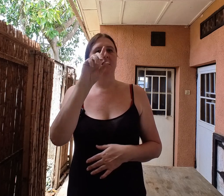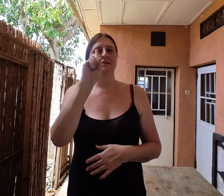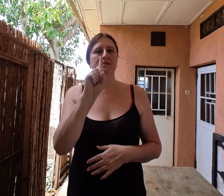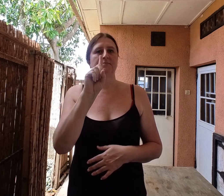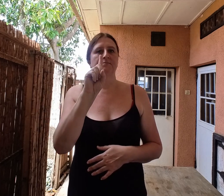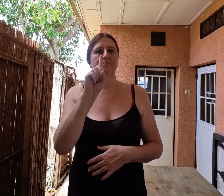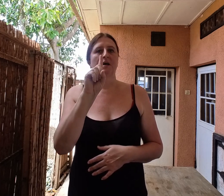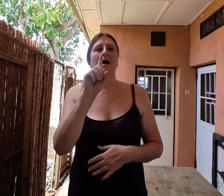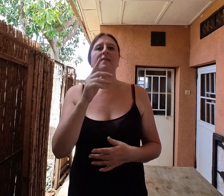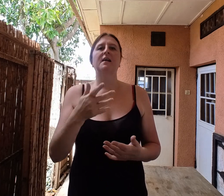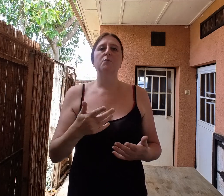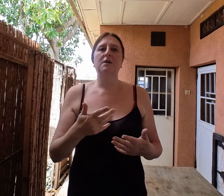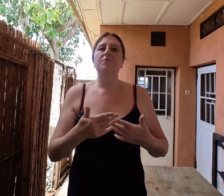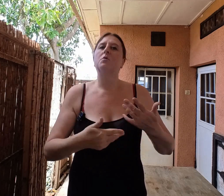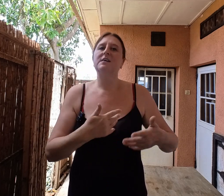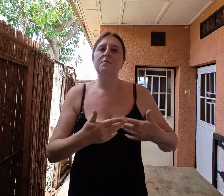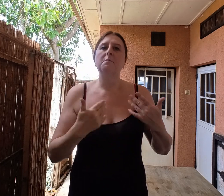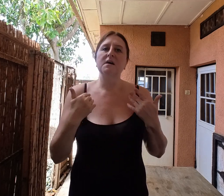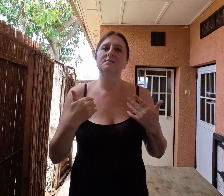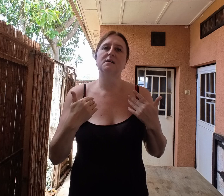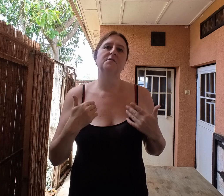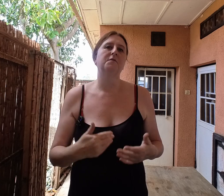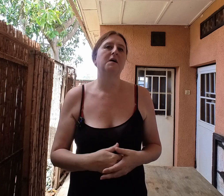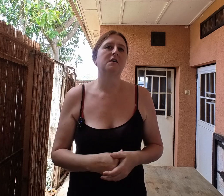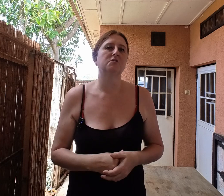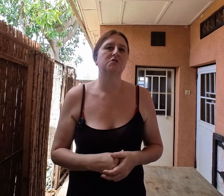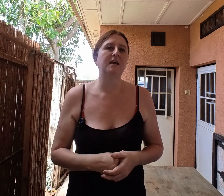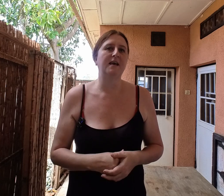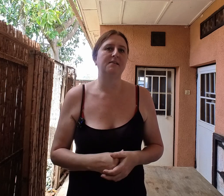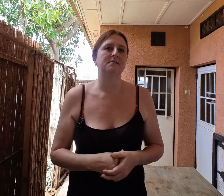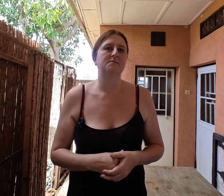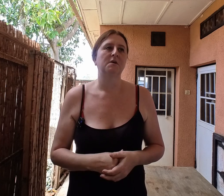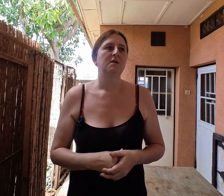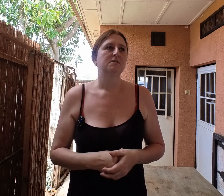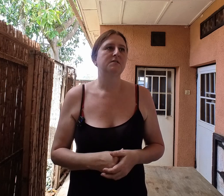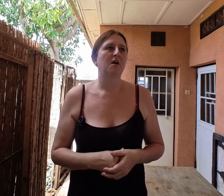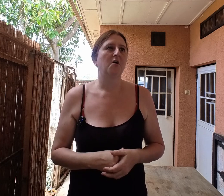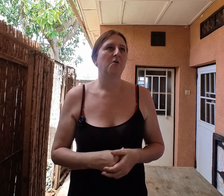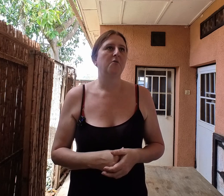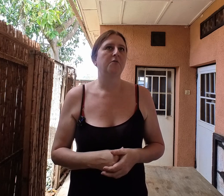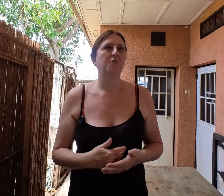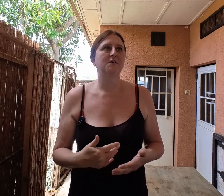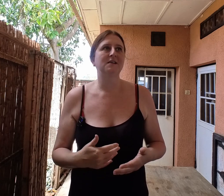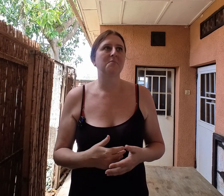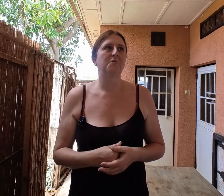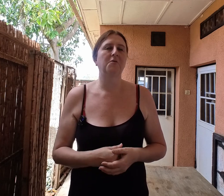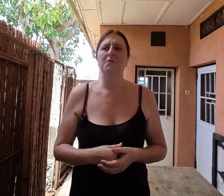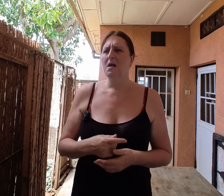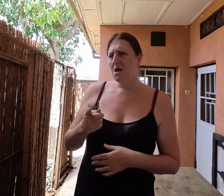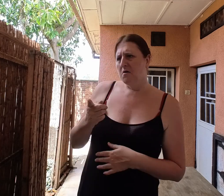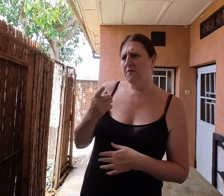Poland,' and then I would give whatever my sign for my country is. So for example,